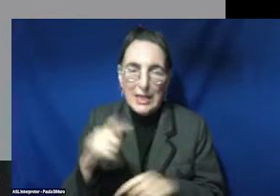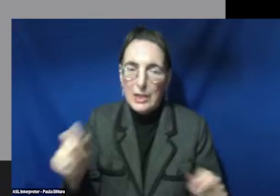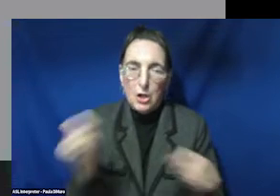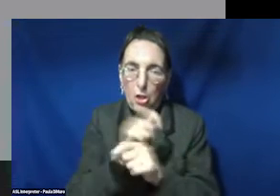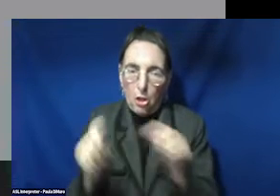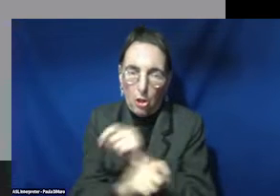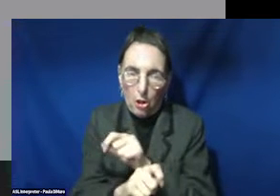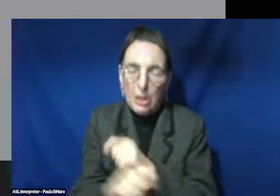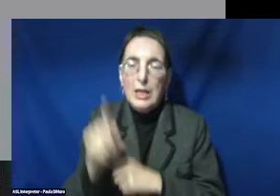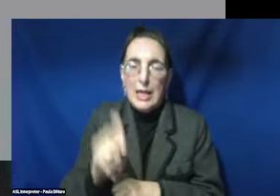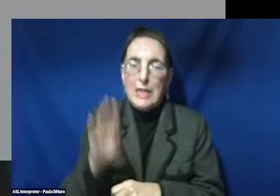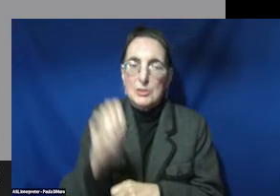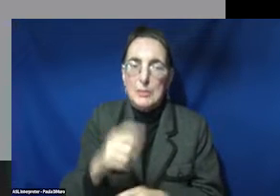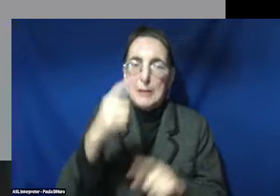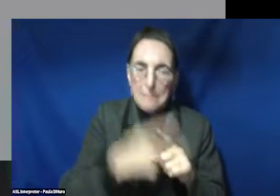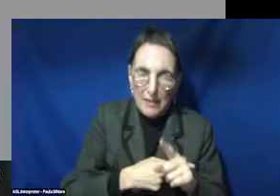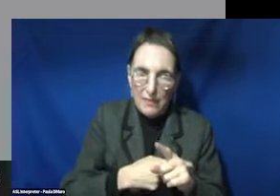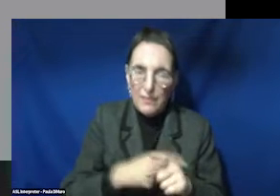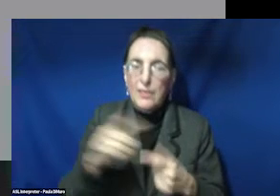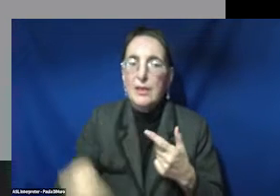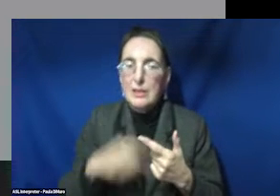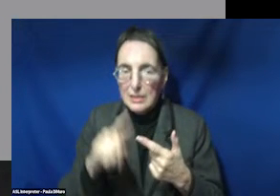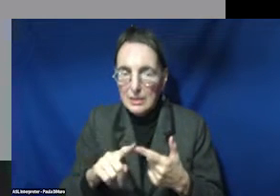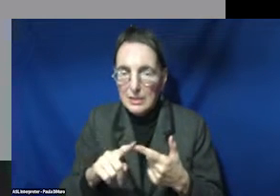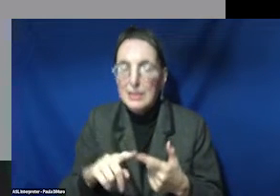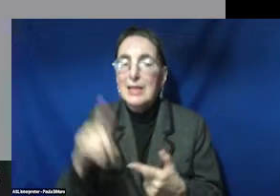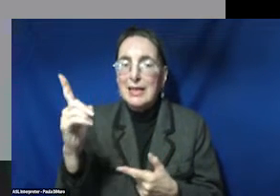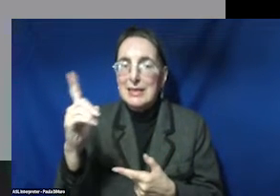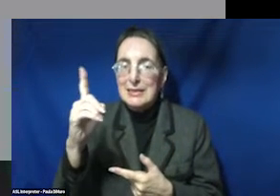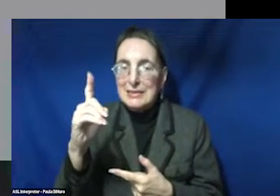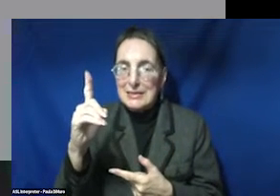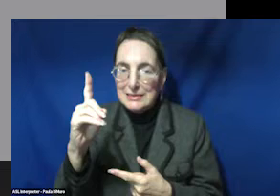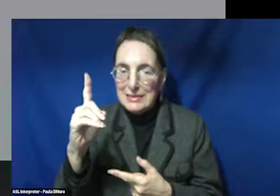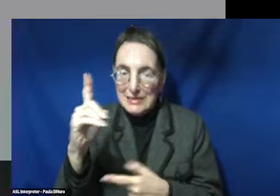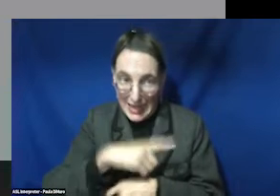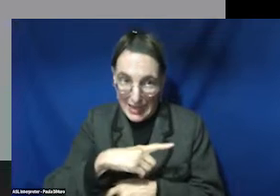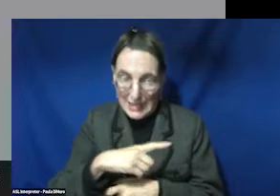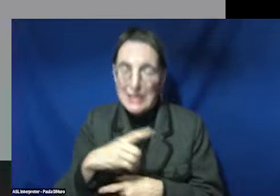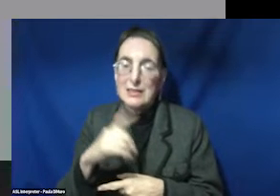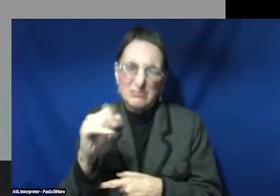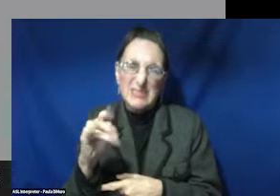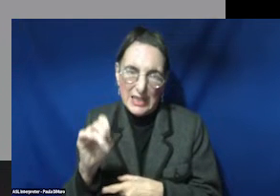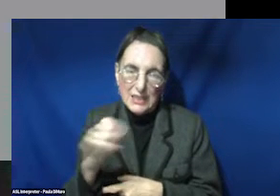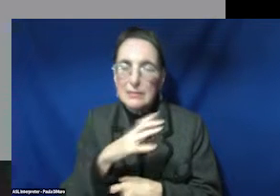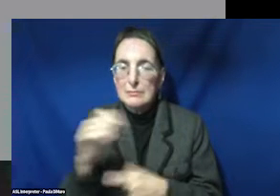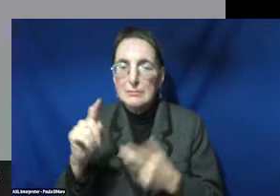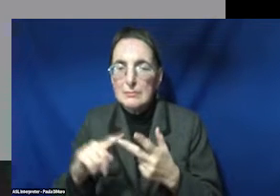So just be careful of that. If you don't put it in the proper format, it will cause the cells to be blank.